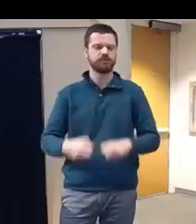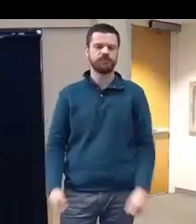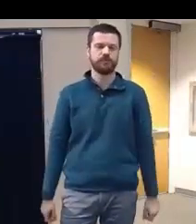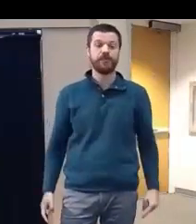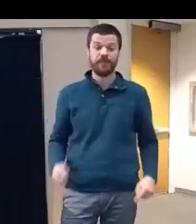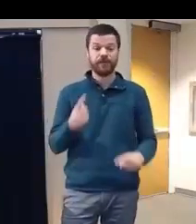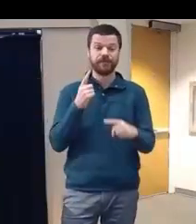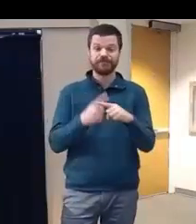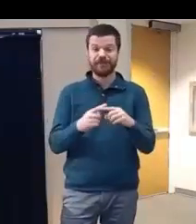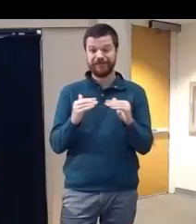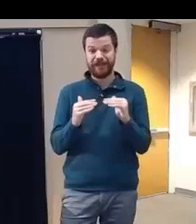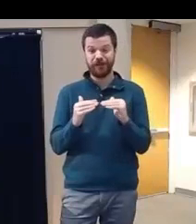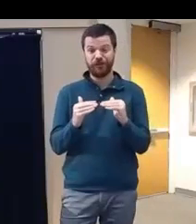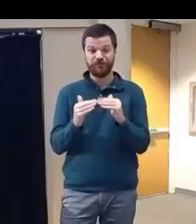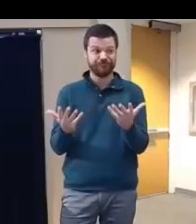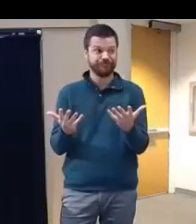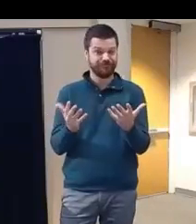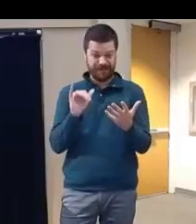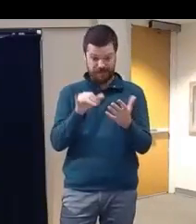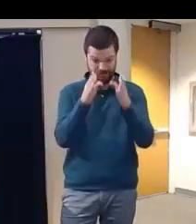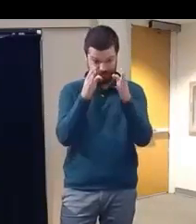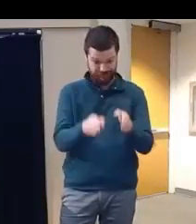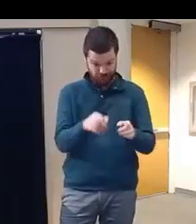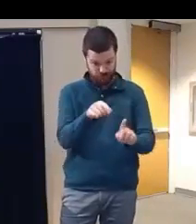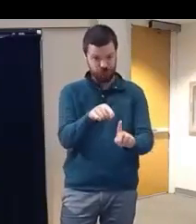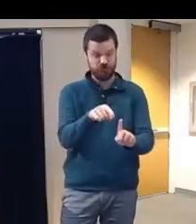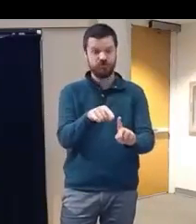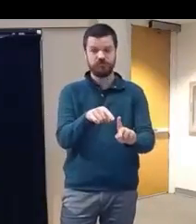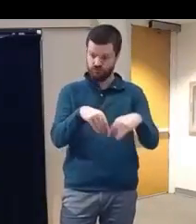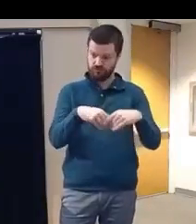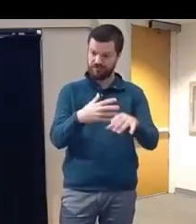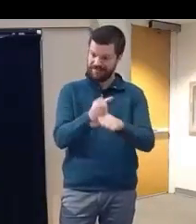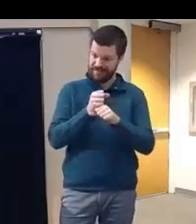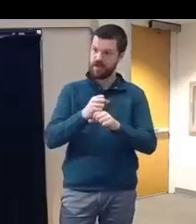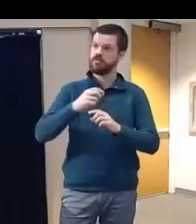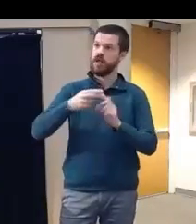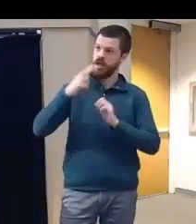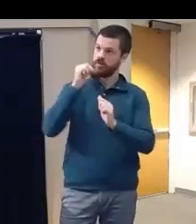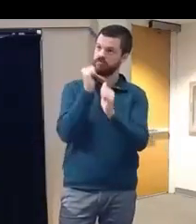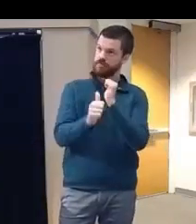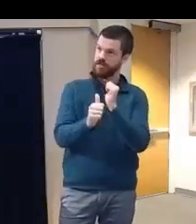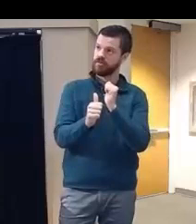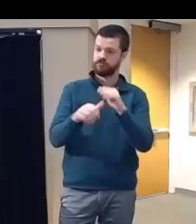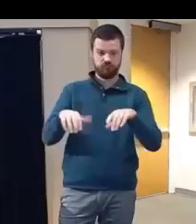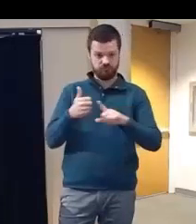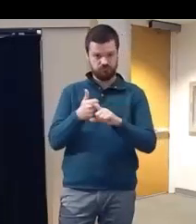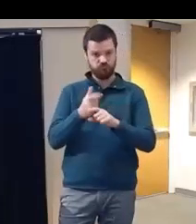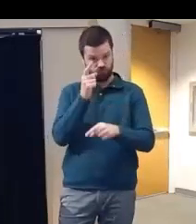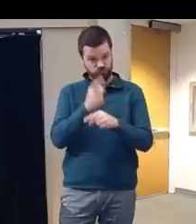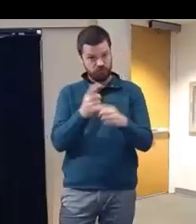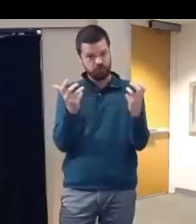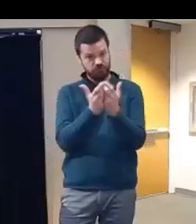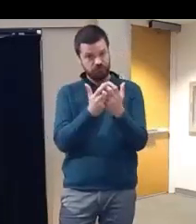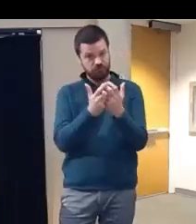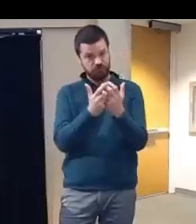fairness too am I giving the person who deserves a high pass a high pass Etc and then the um you